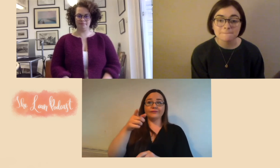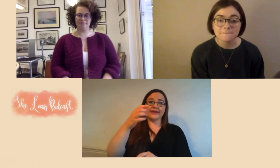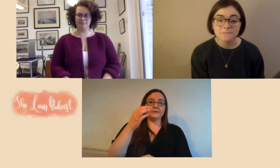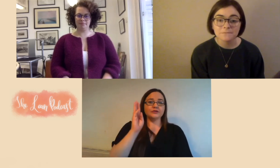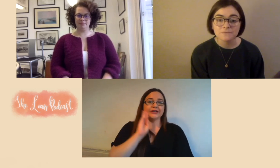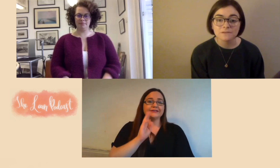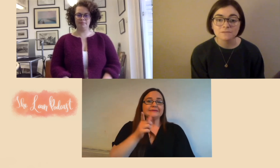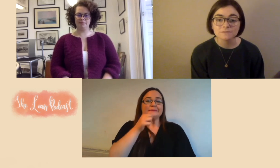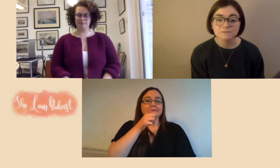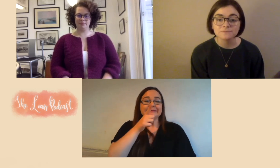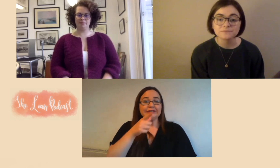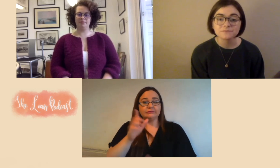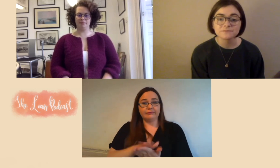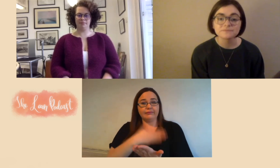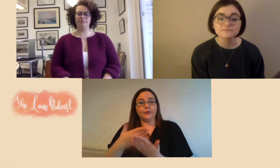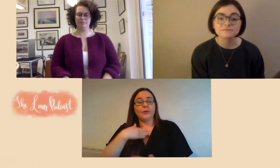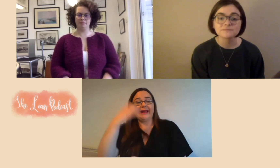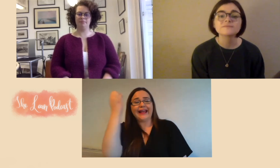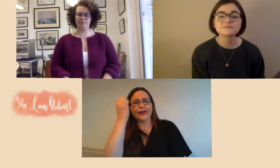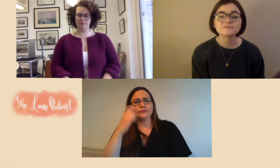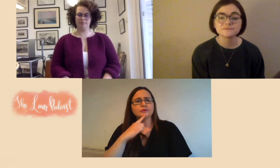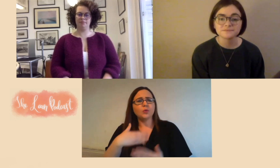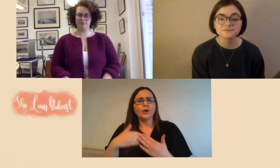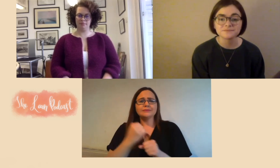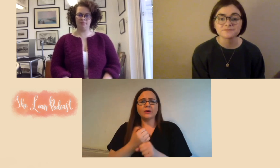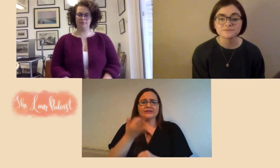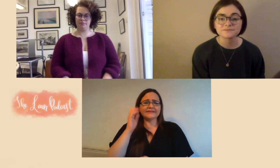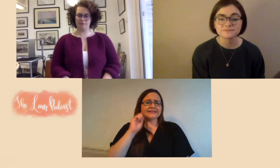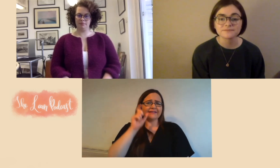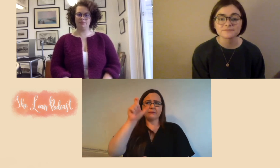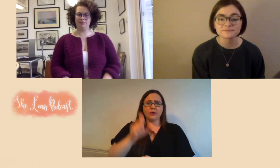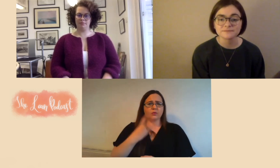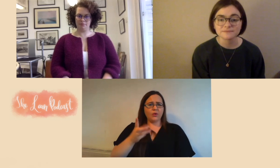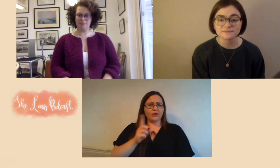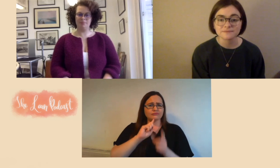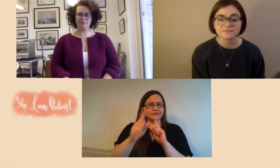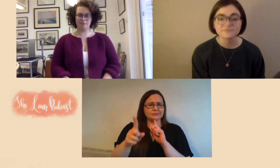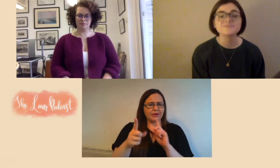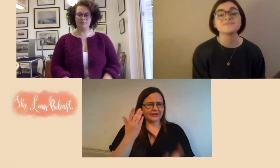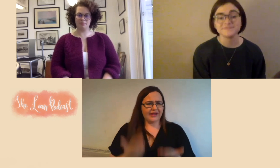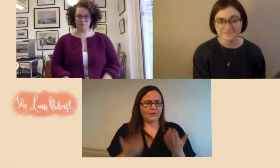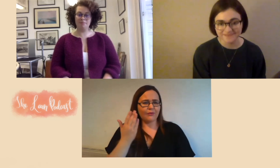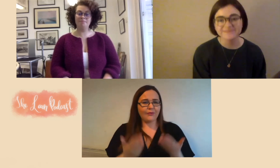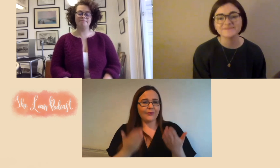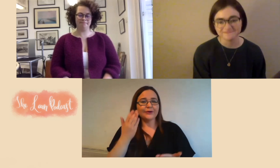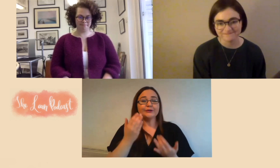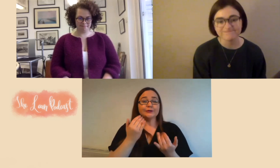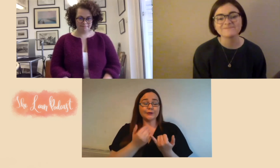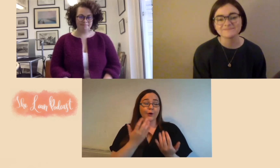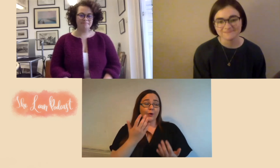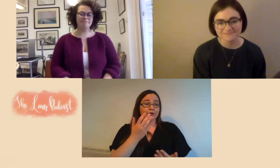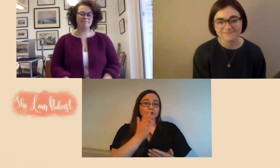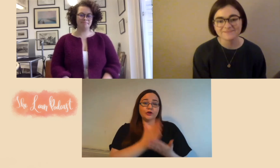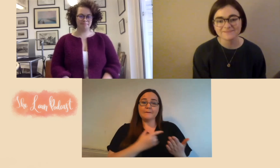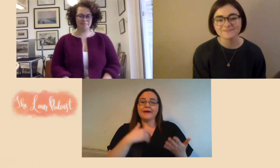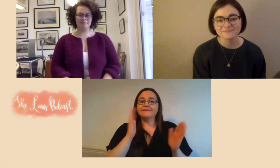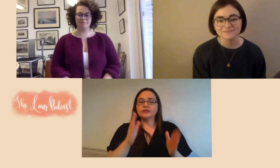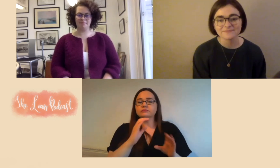if maybe a speaker was translating or speaking on that was translated into English and the captioning, but how would a deaf person then participate